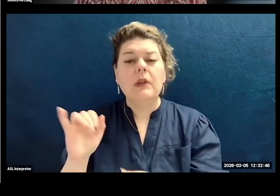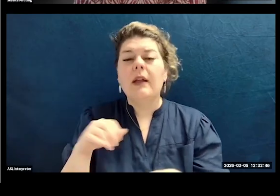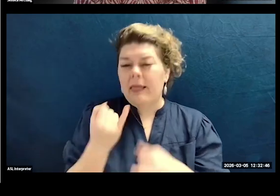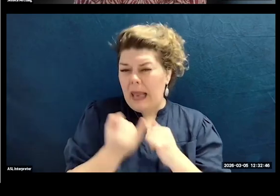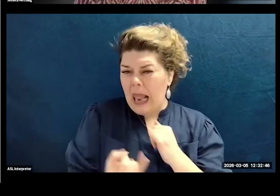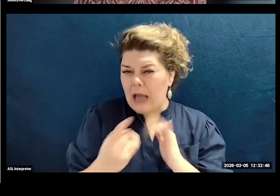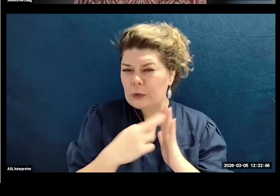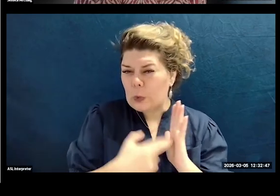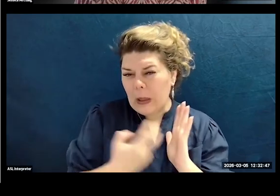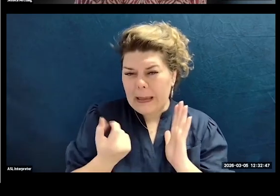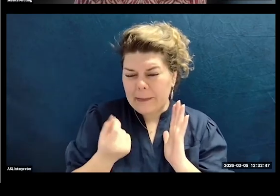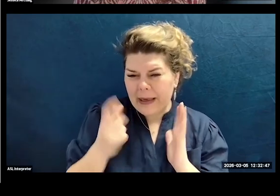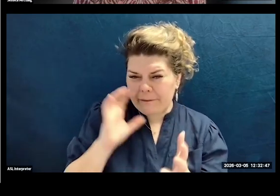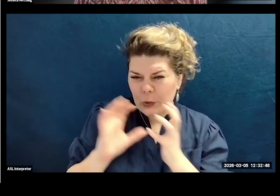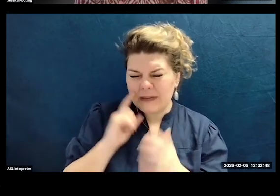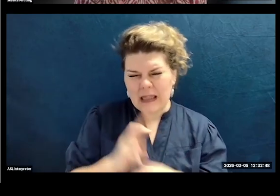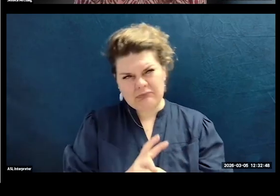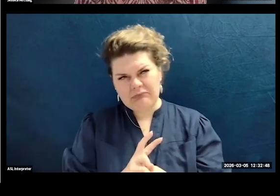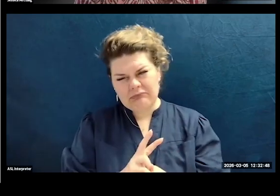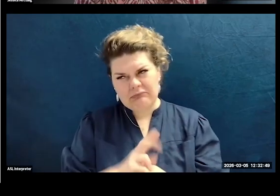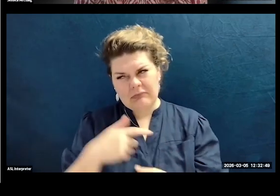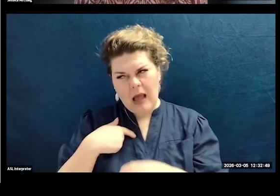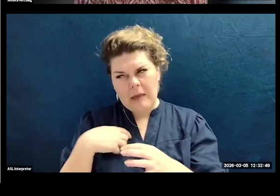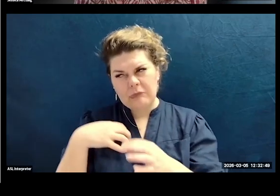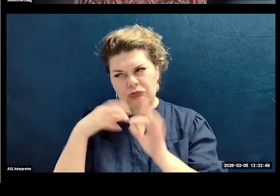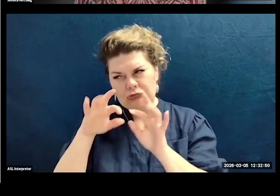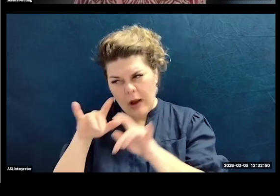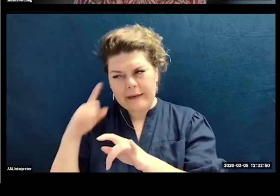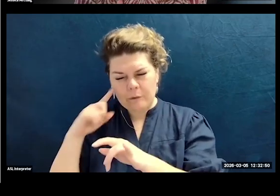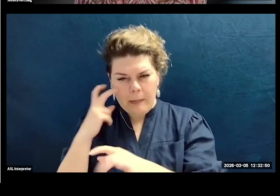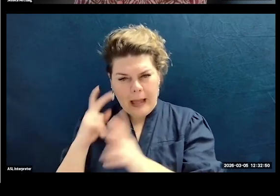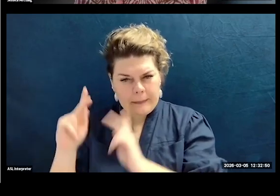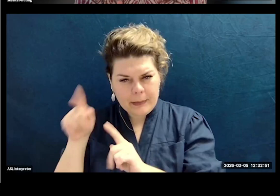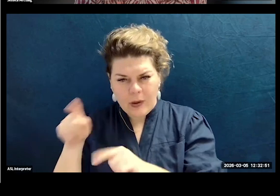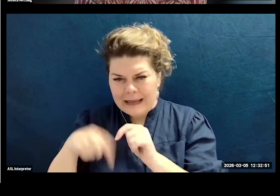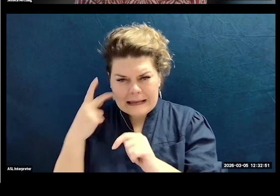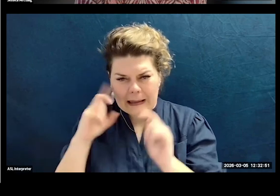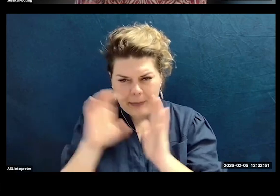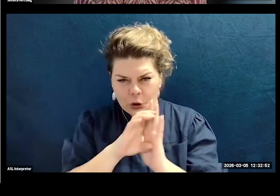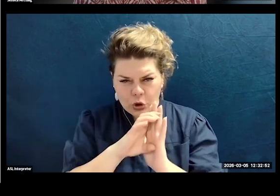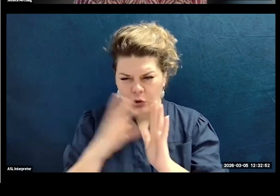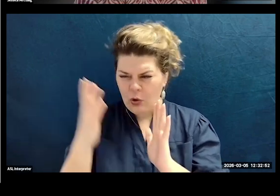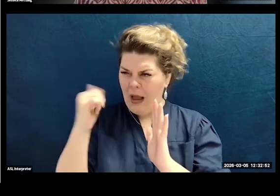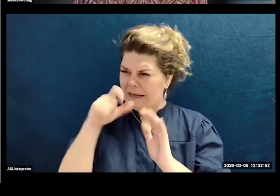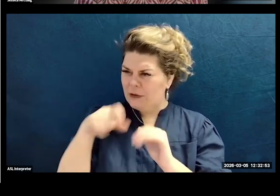because you might think, well, I'm writing this for individuals that can't see the image, so why would they need to understand the colors